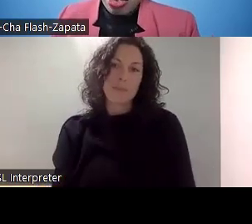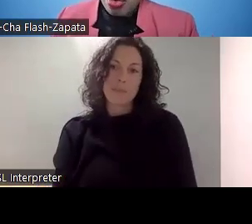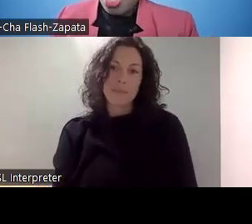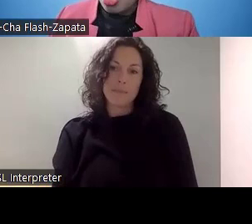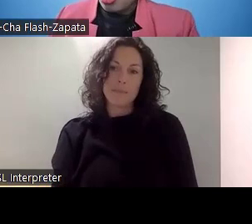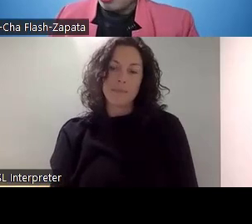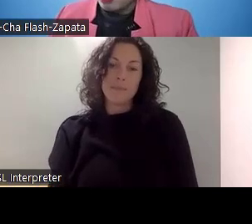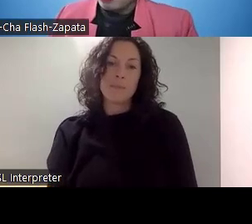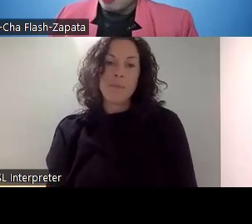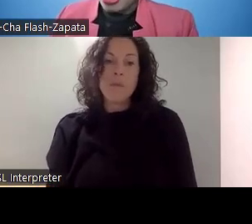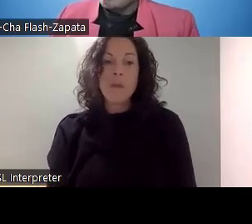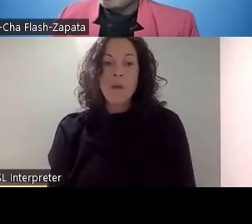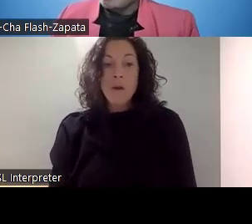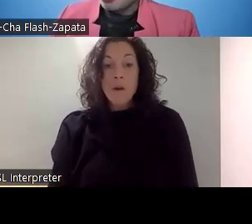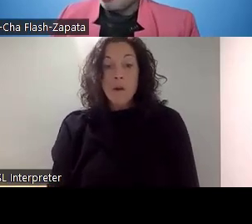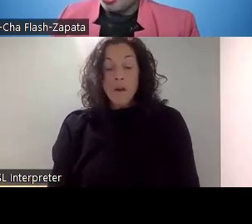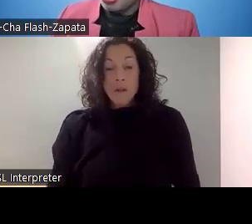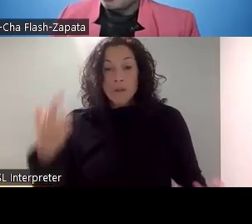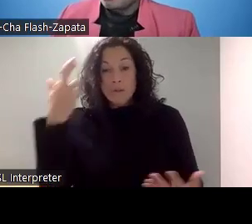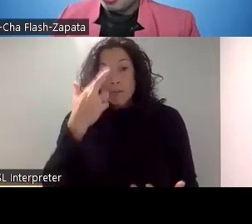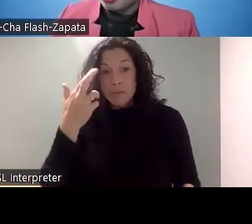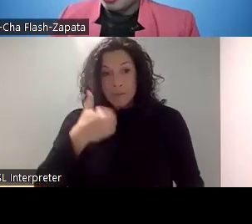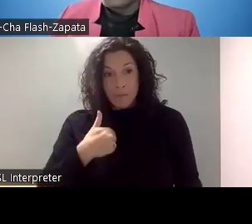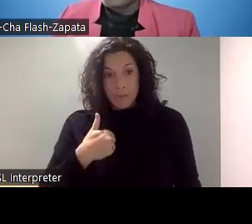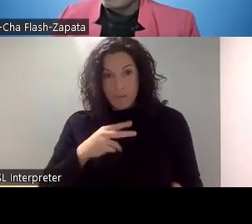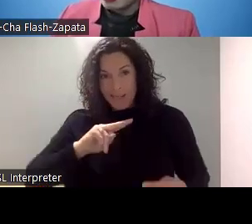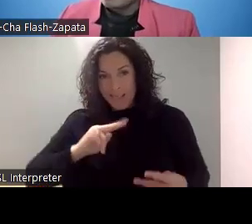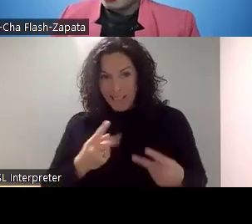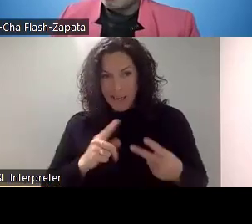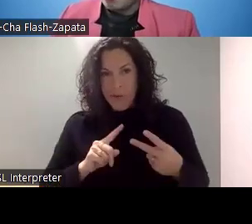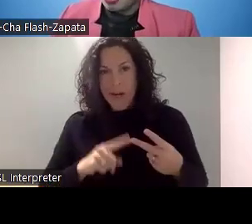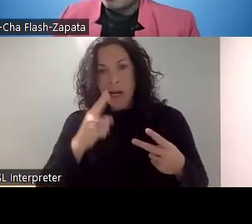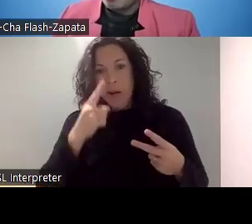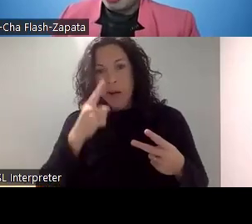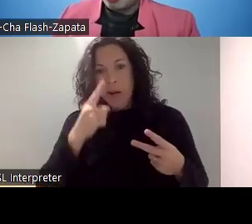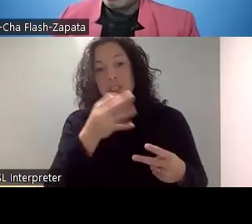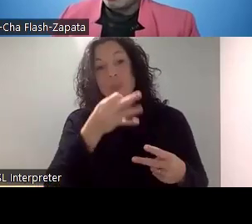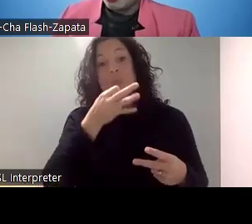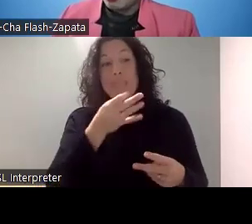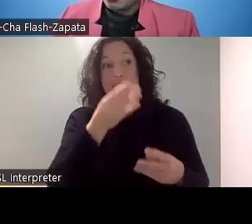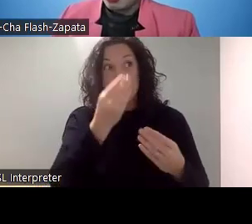So the reason why I have the second one there is that as soon as the information becomes known,